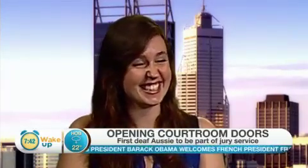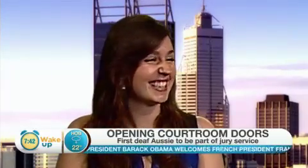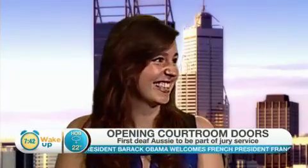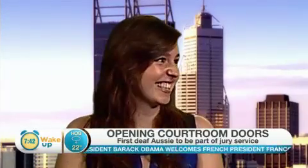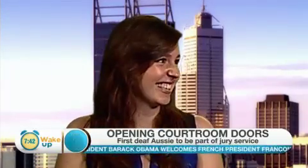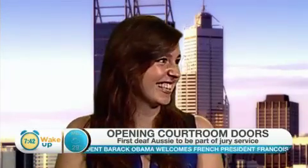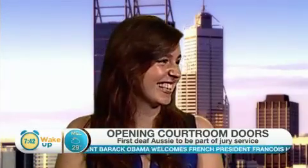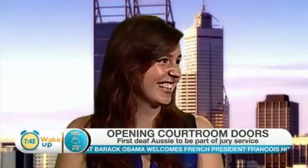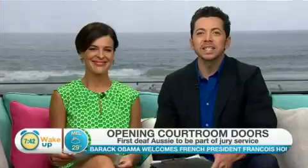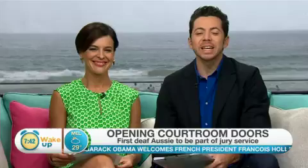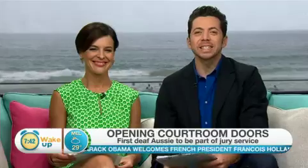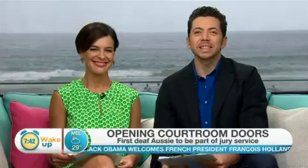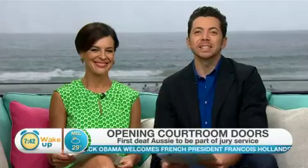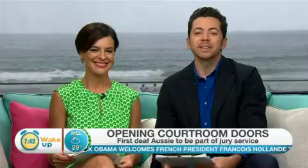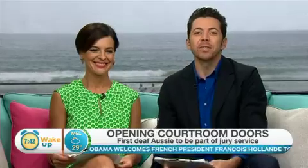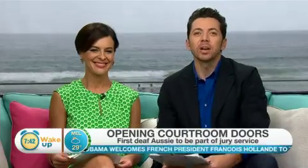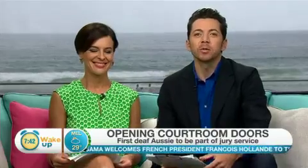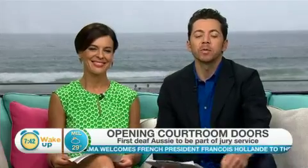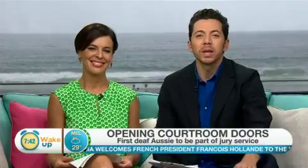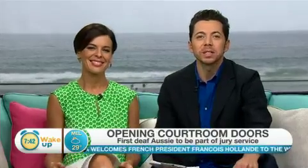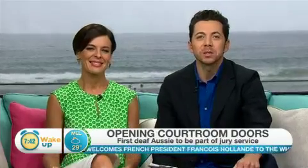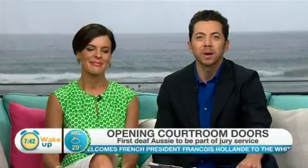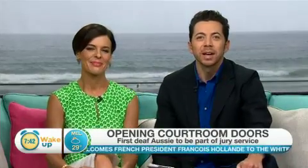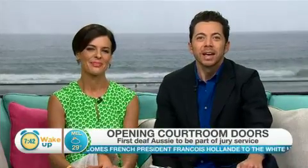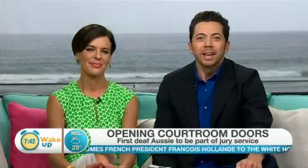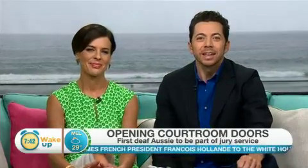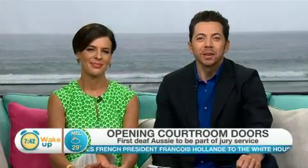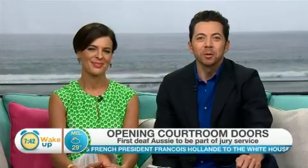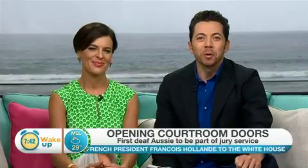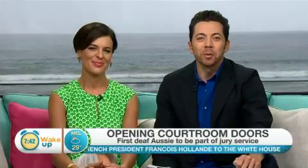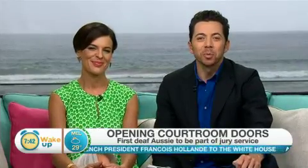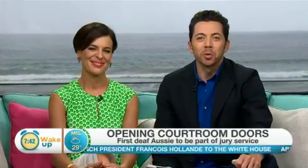It is fantastic that finally we've managed to get you on board in